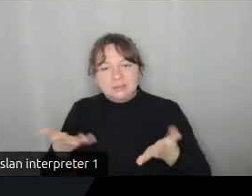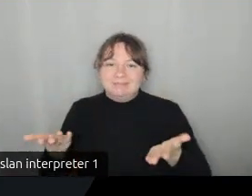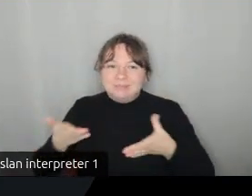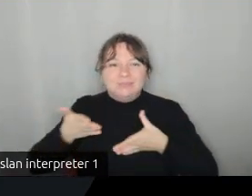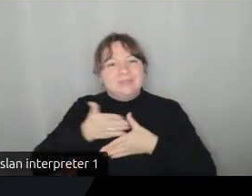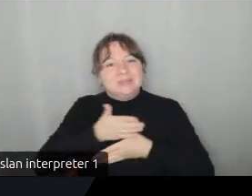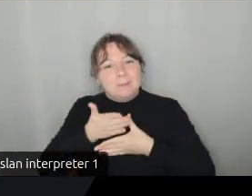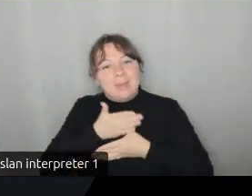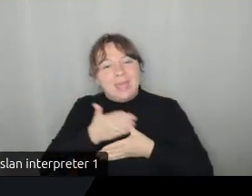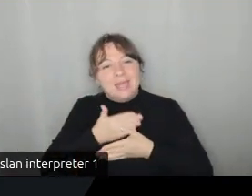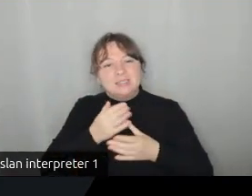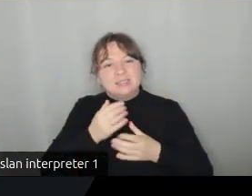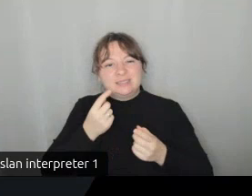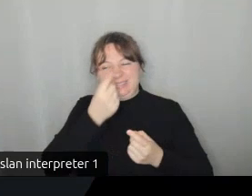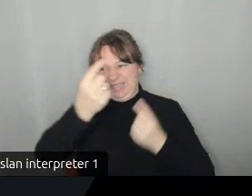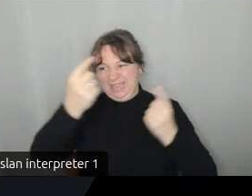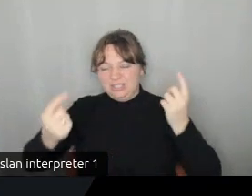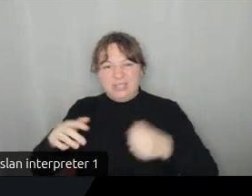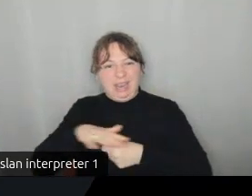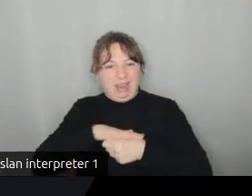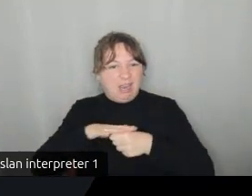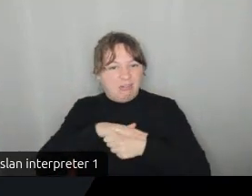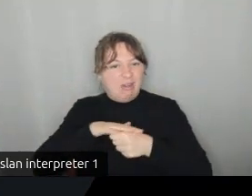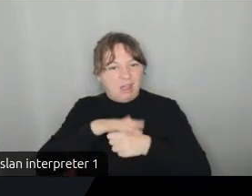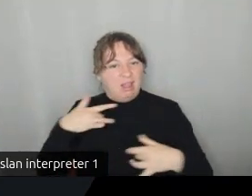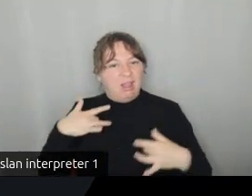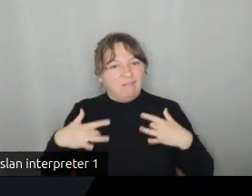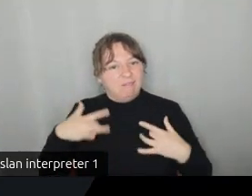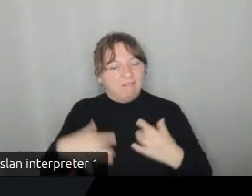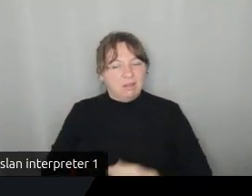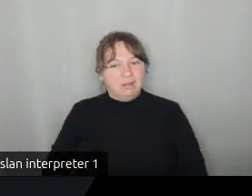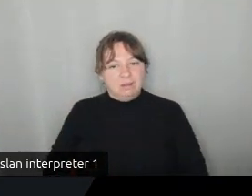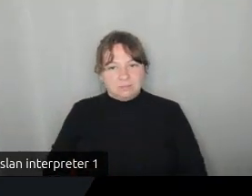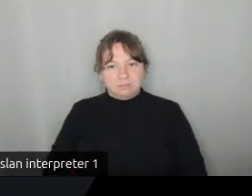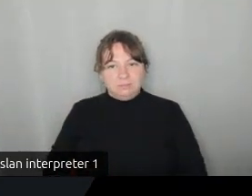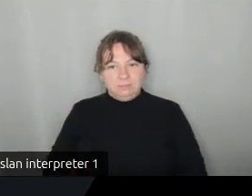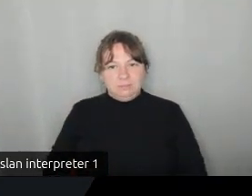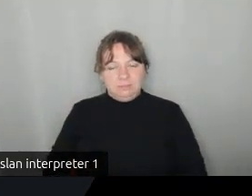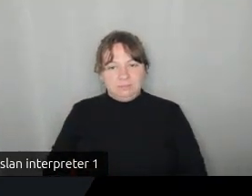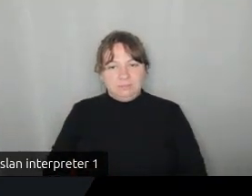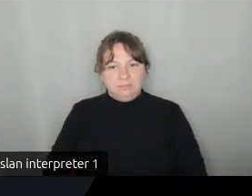um each jurisdiction and area that you're in. So um also when different courthouses sit. So